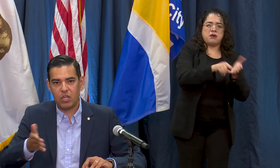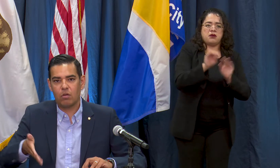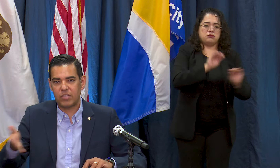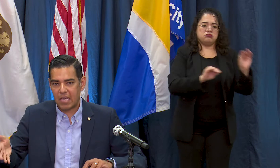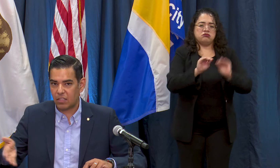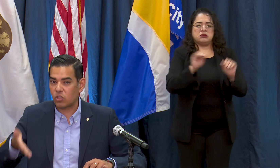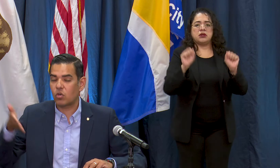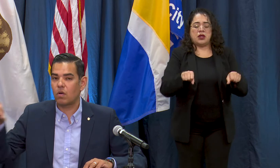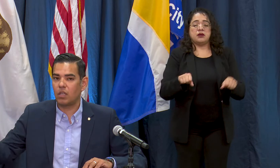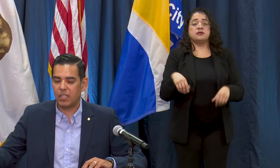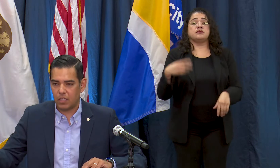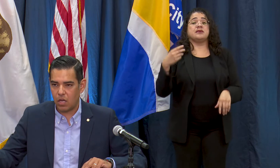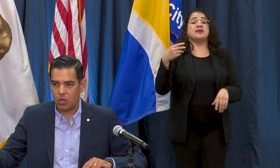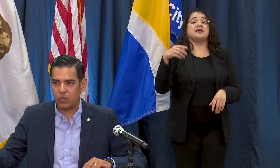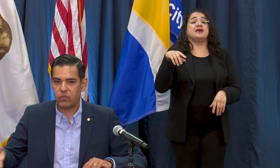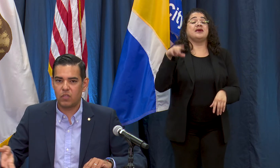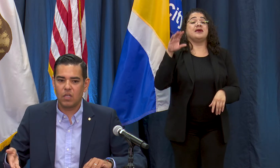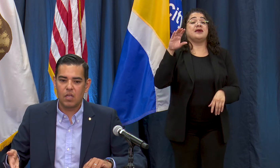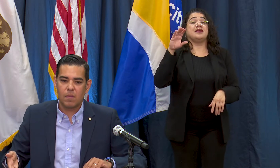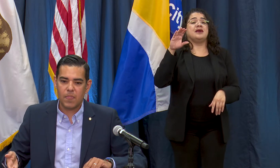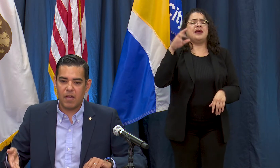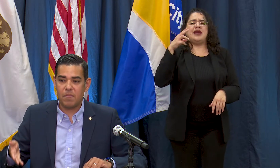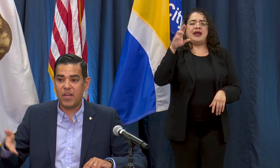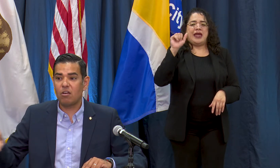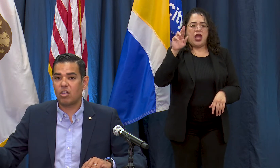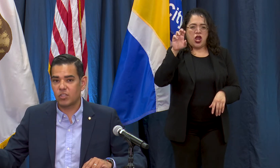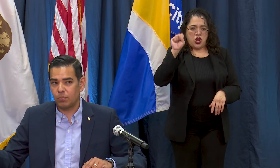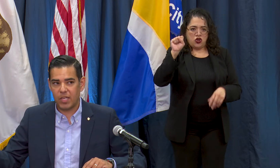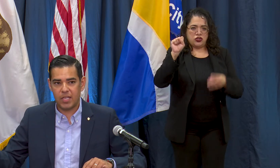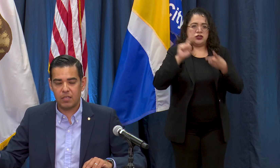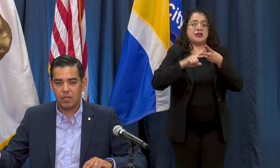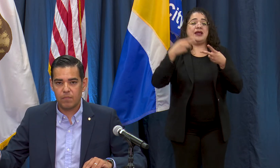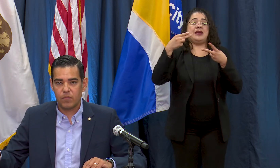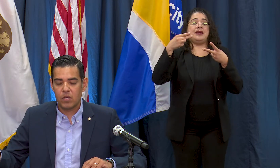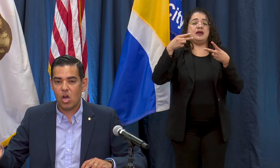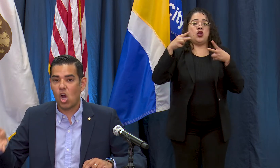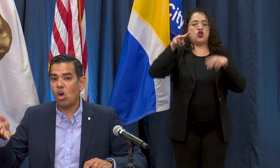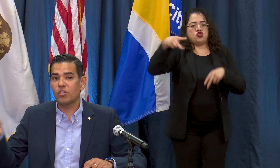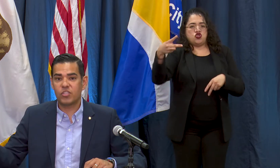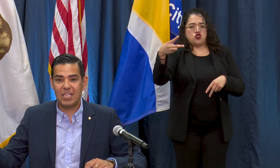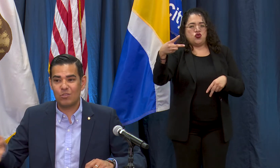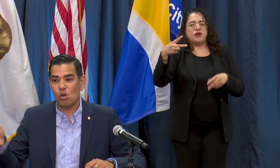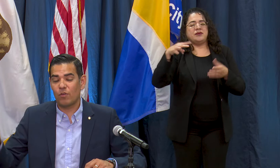Heroes Act that's currently in Congress, they're contemplating all cities over